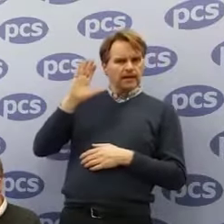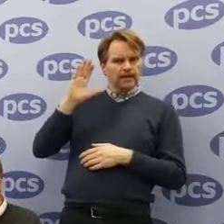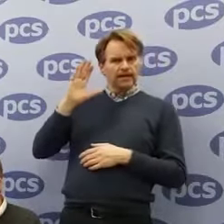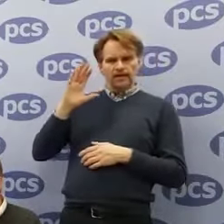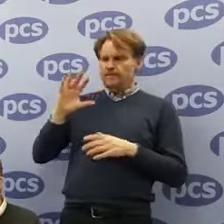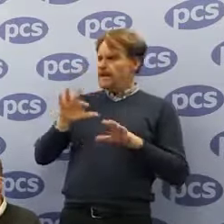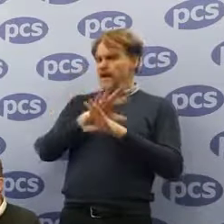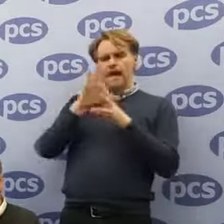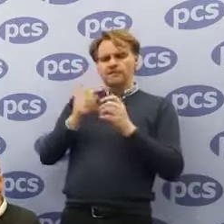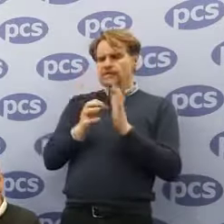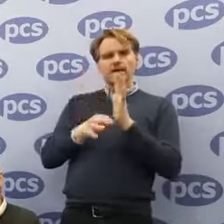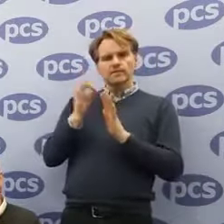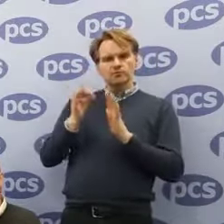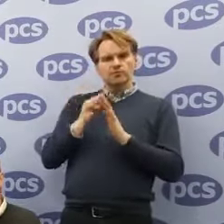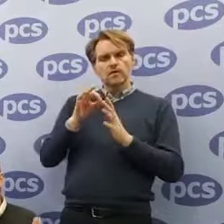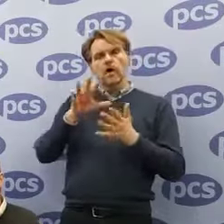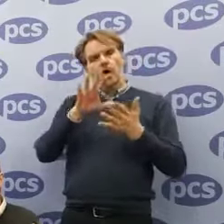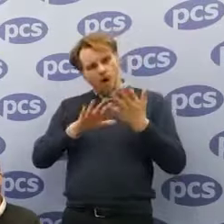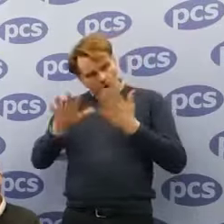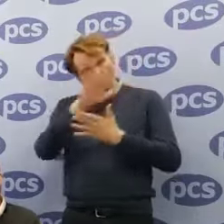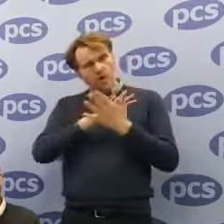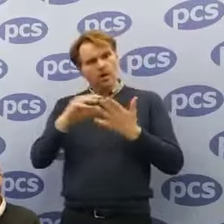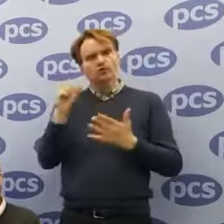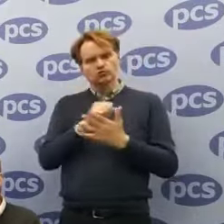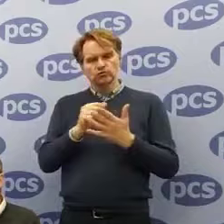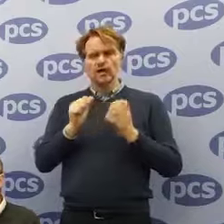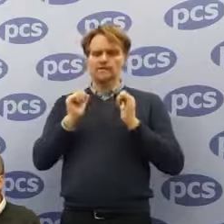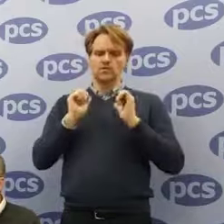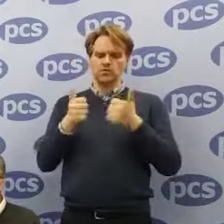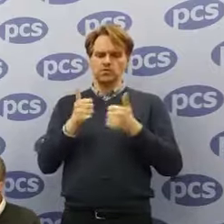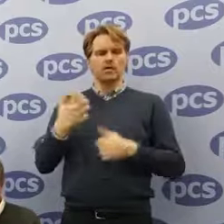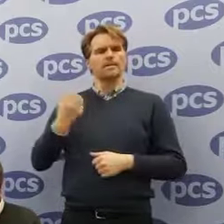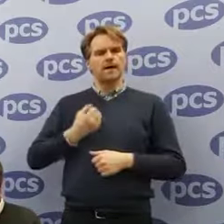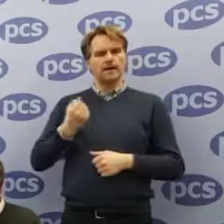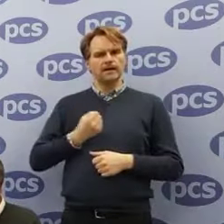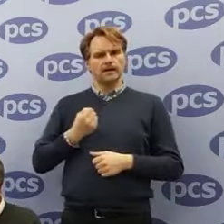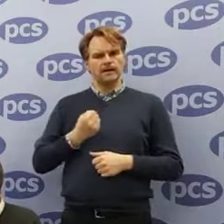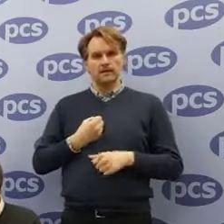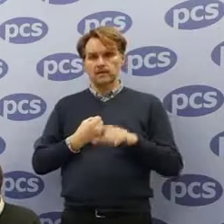us should ensure we have decent pay, but it doesn't mean that we shouldn't oppose